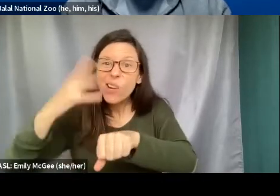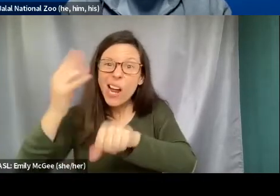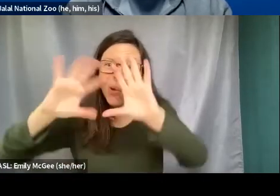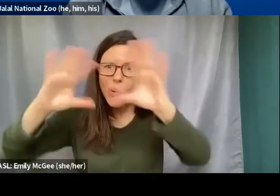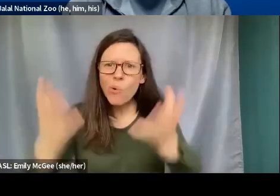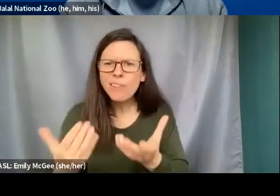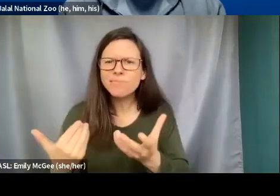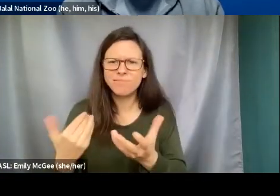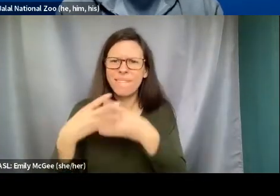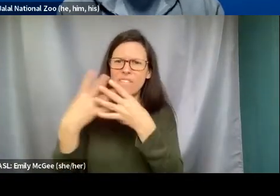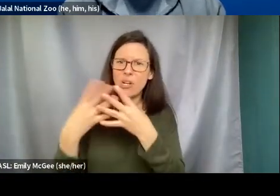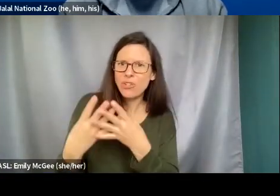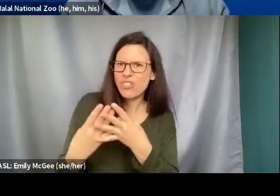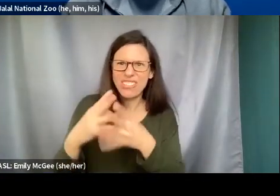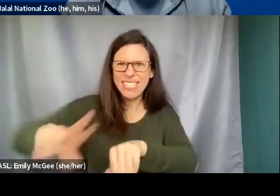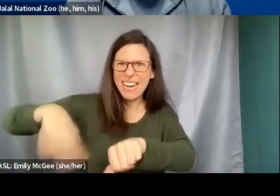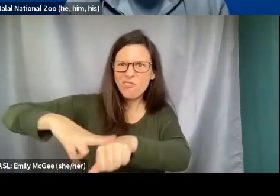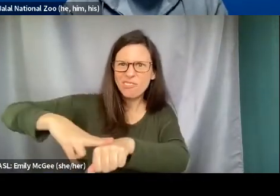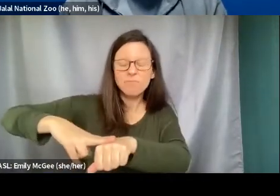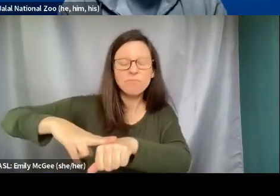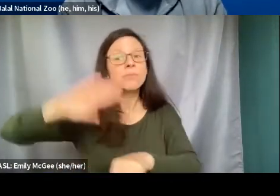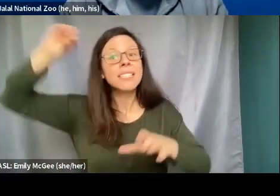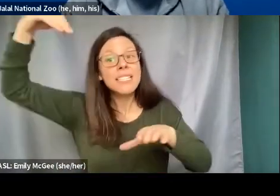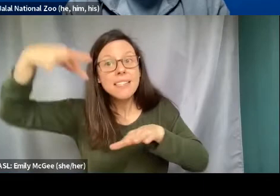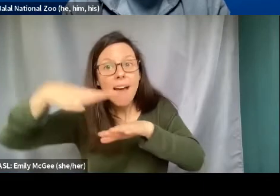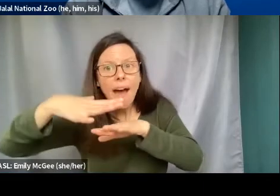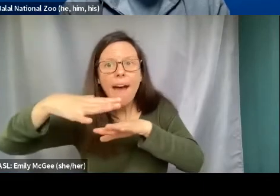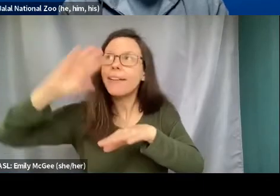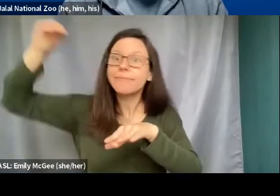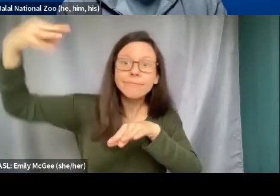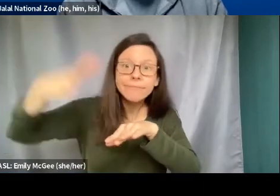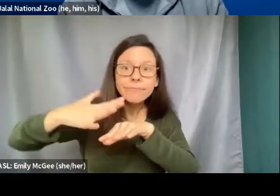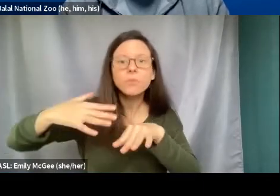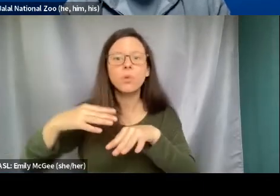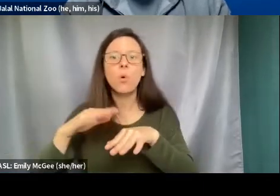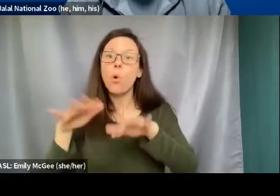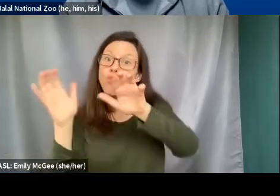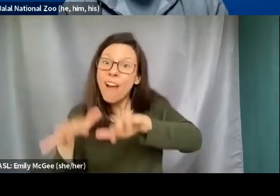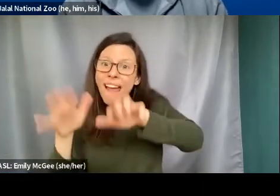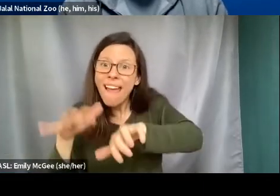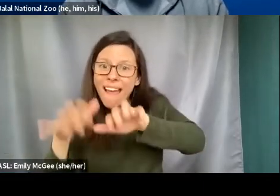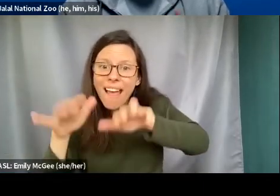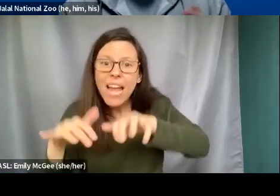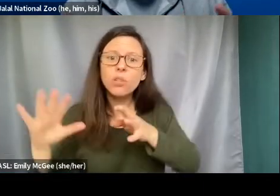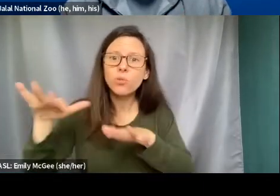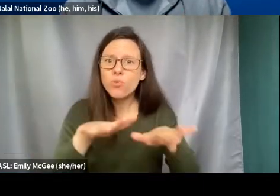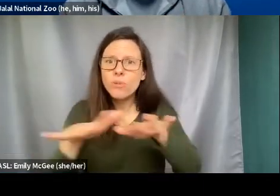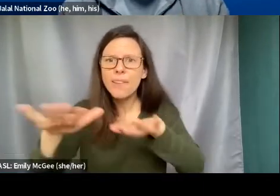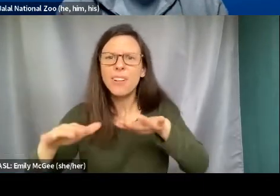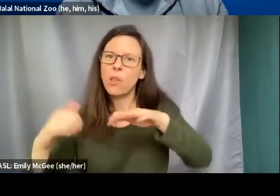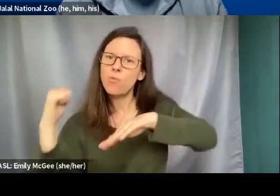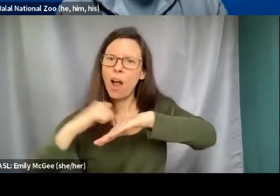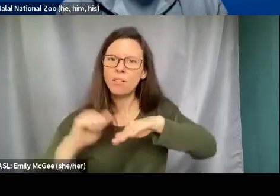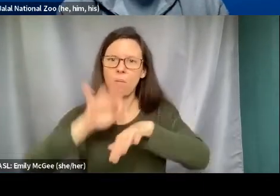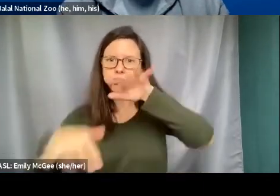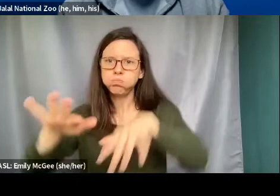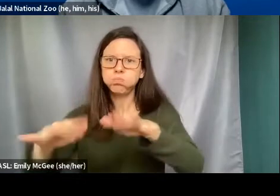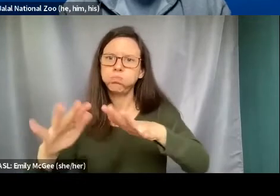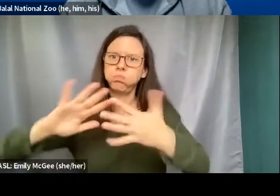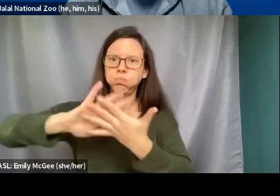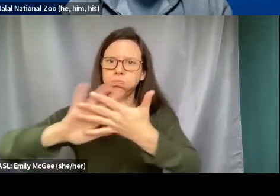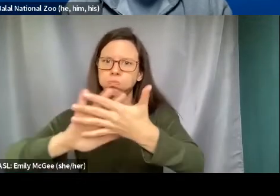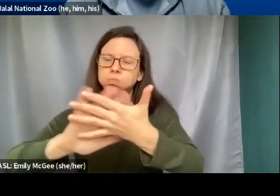changes, sunlight and so on and so forth. Here at the Zoo we try to recreate kind of the same thing